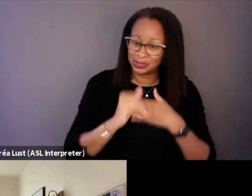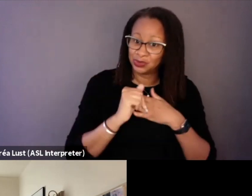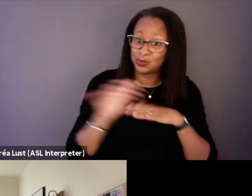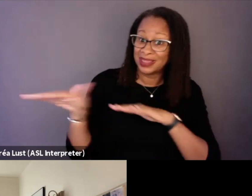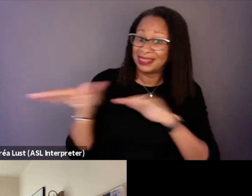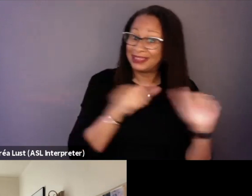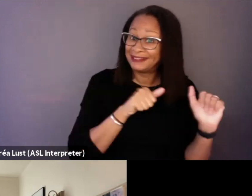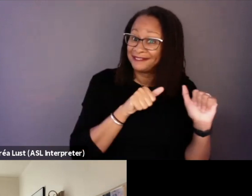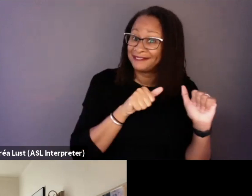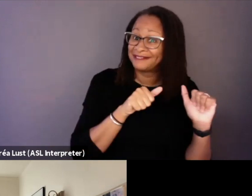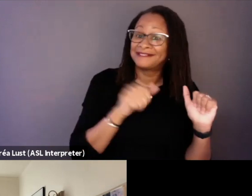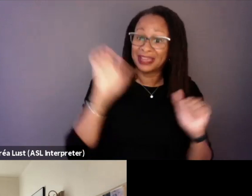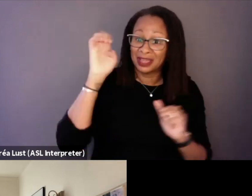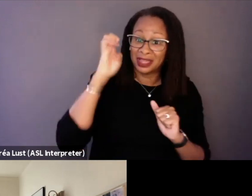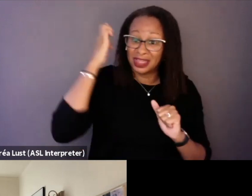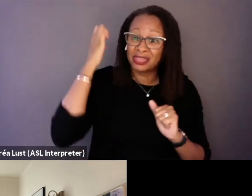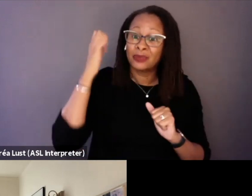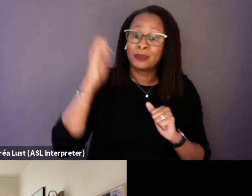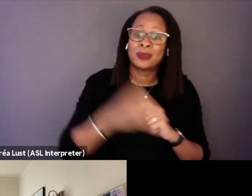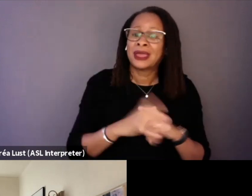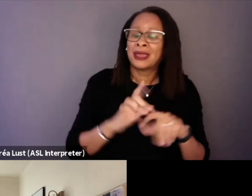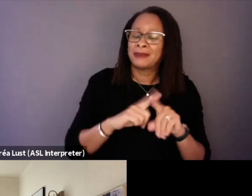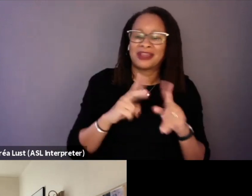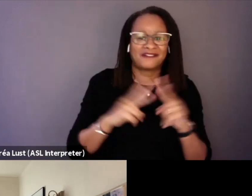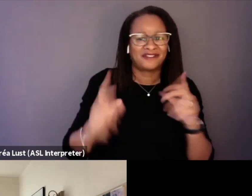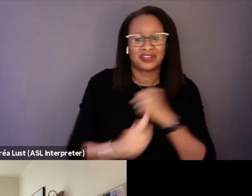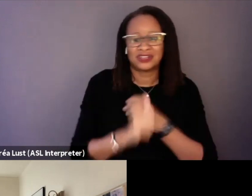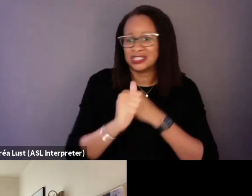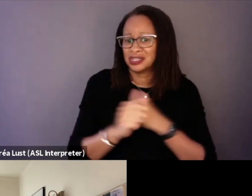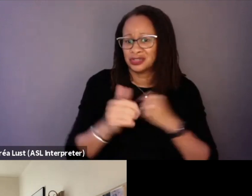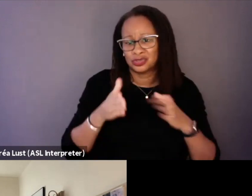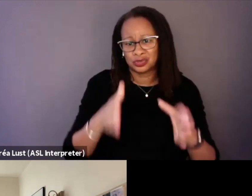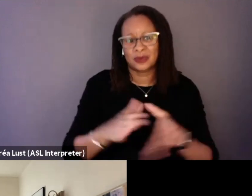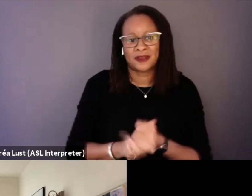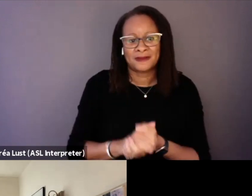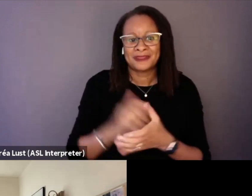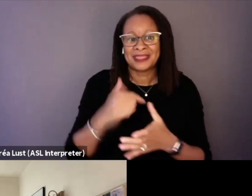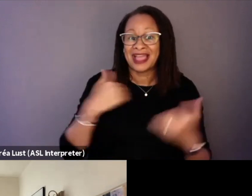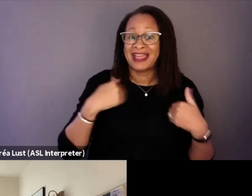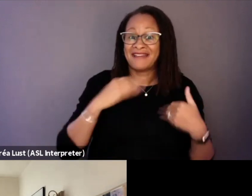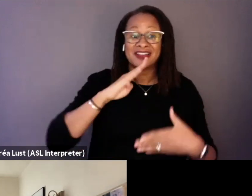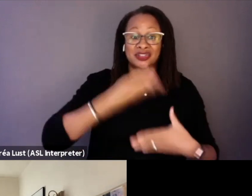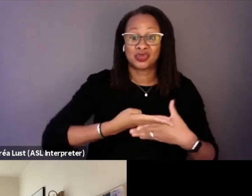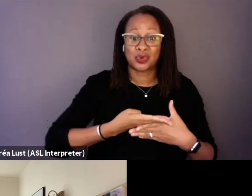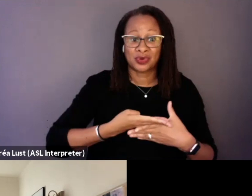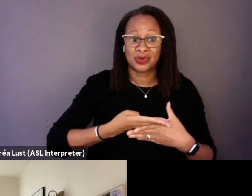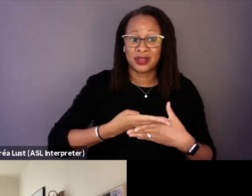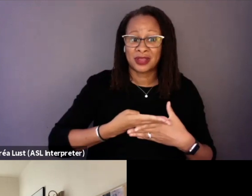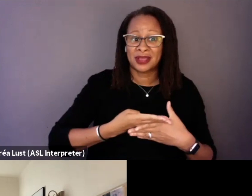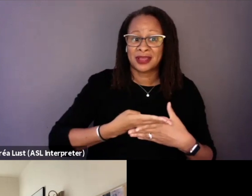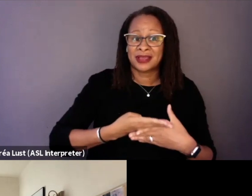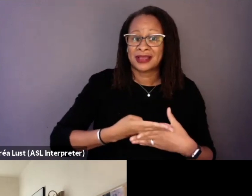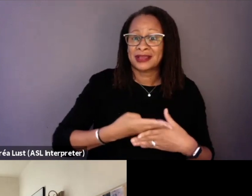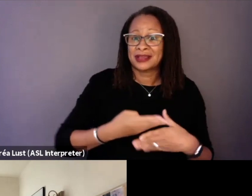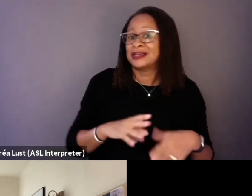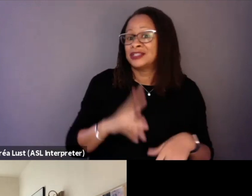but in a very dangerous way. I have a daughter who's like literally two years younger than Muhammad.